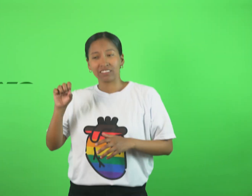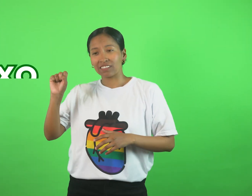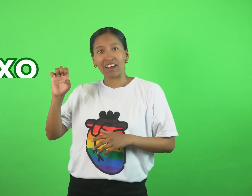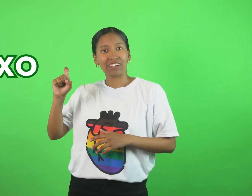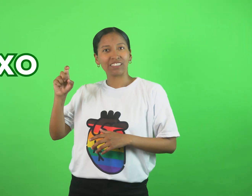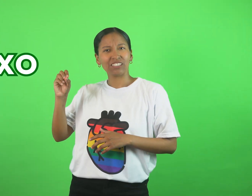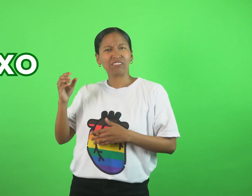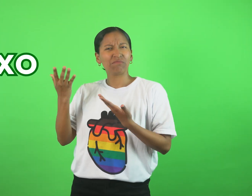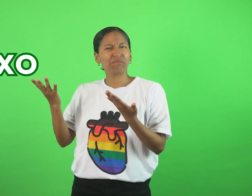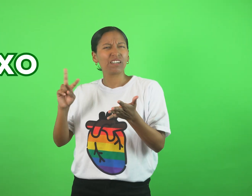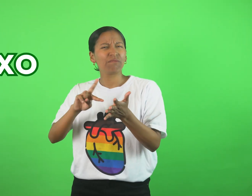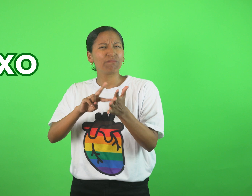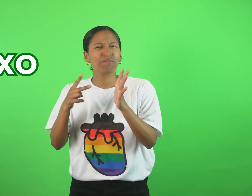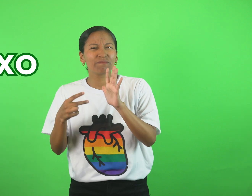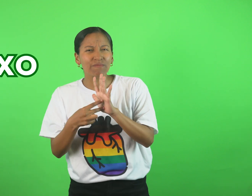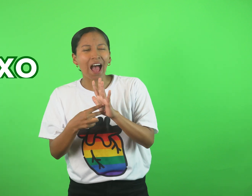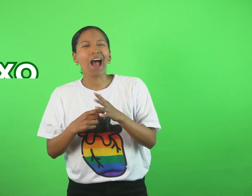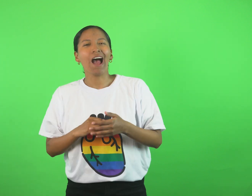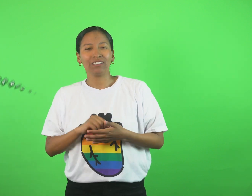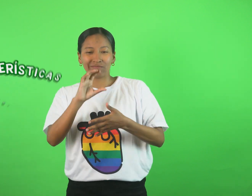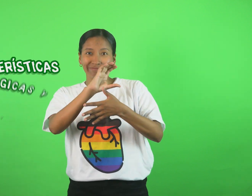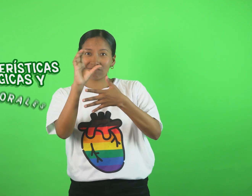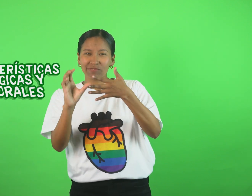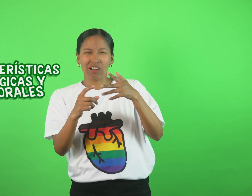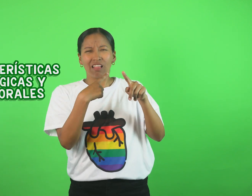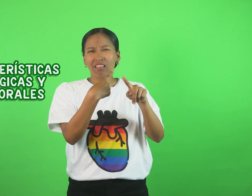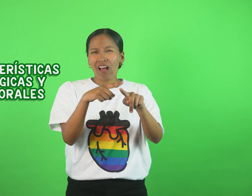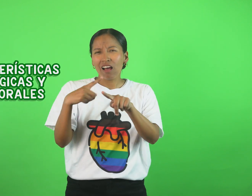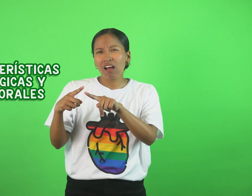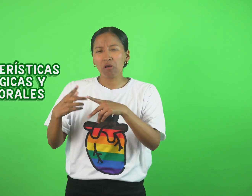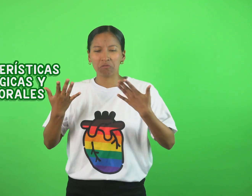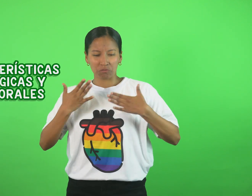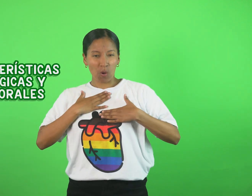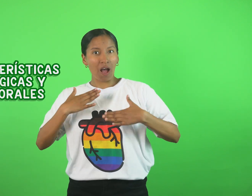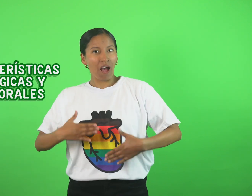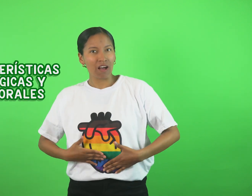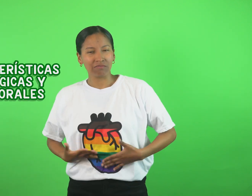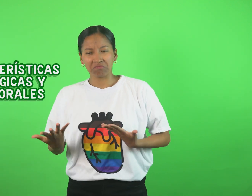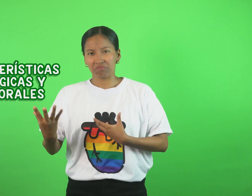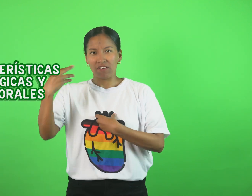Sex refers to the different biological and bodily characteristics